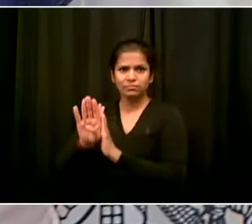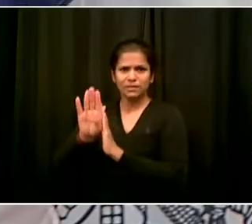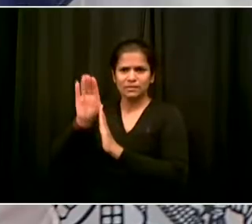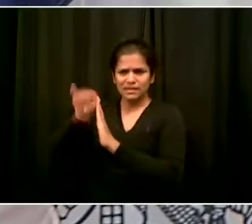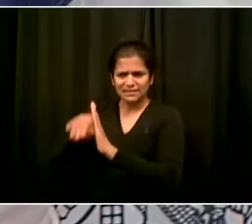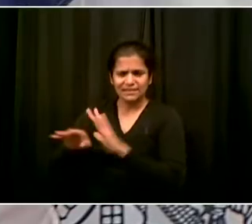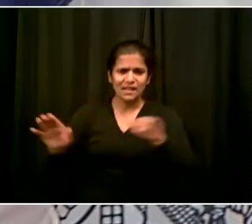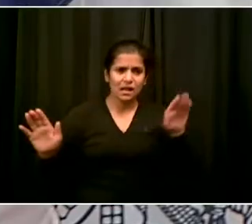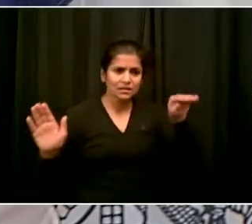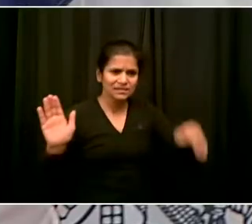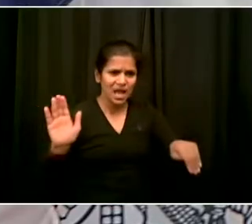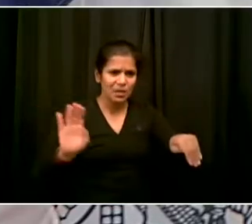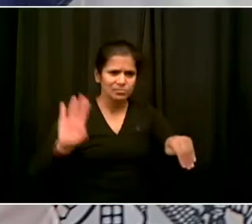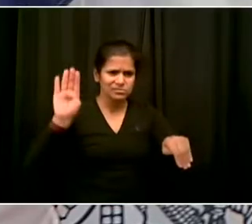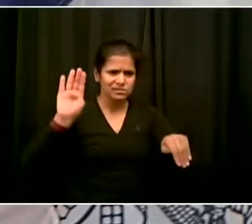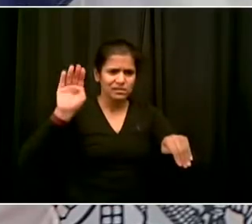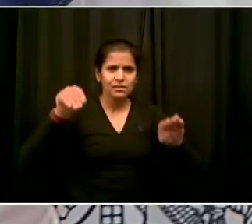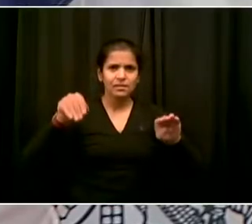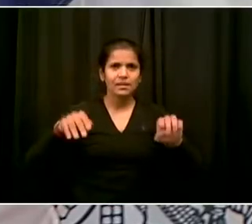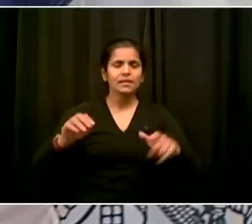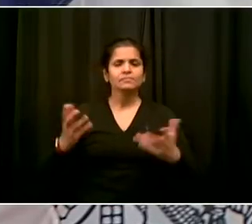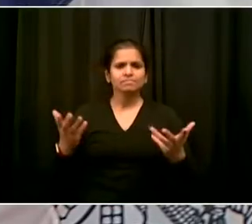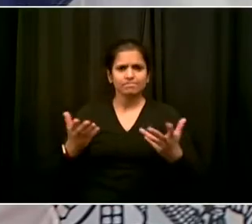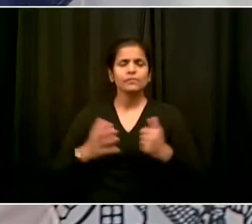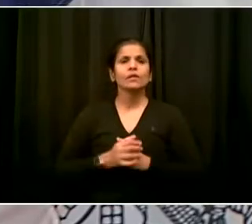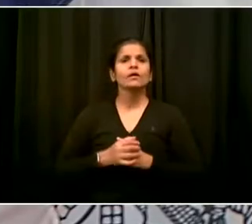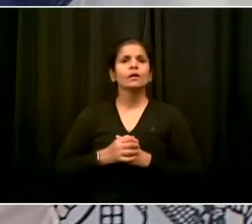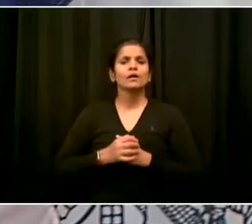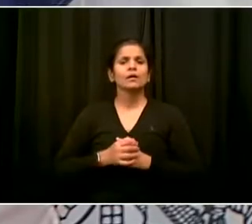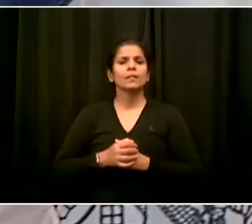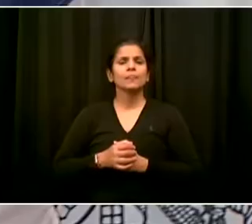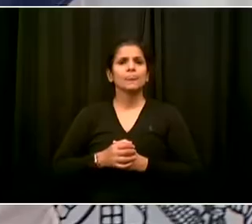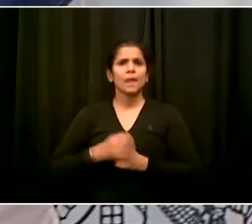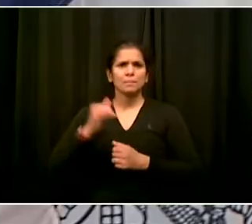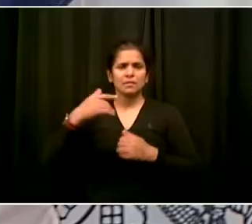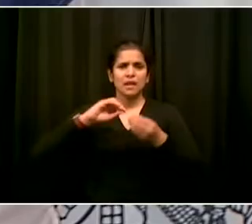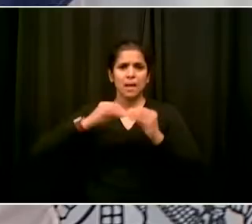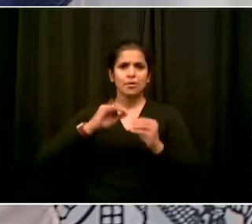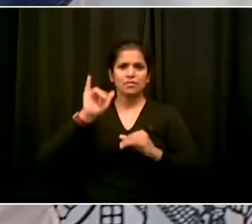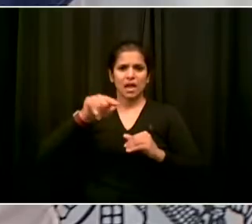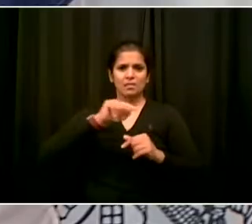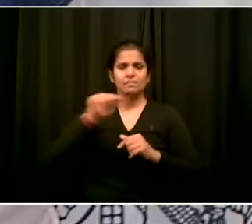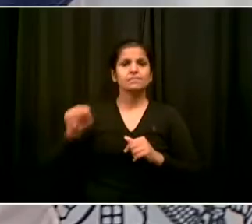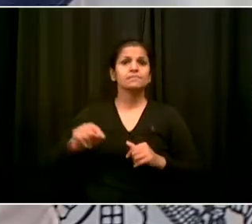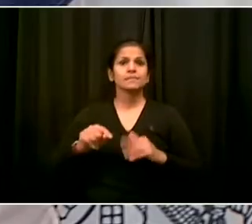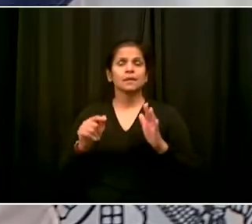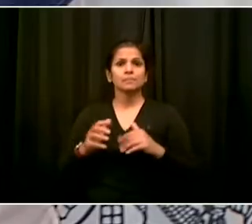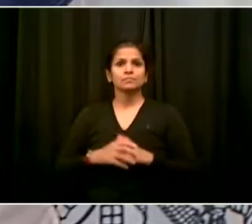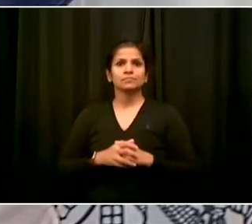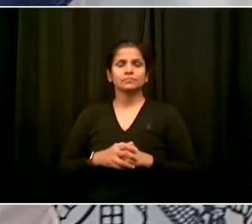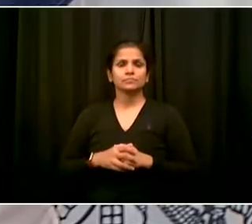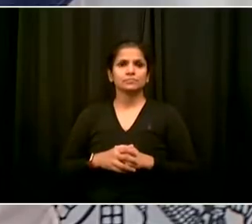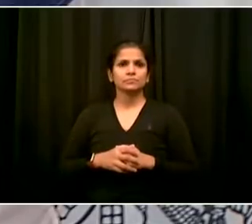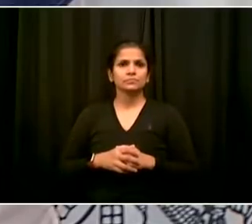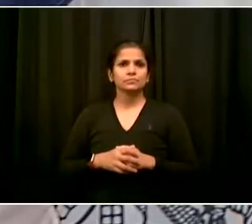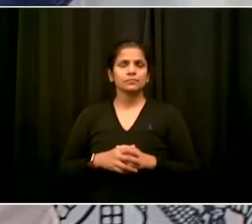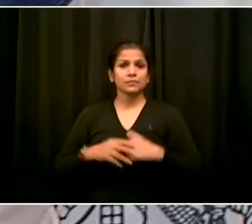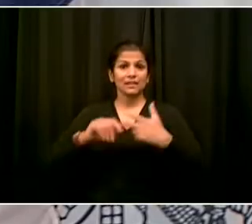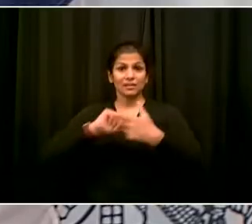CASES, MOVED GREATLY ININ THE MORNING DIRECTION.